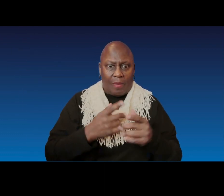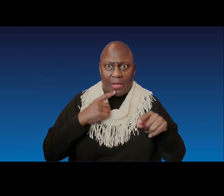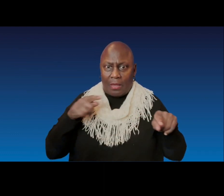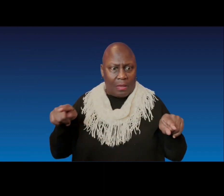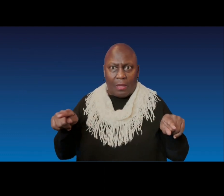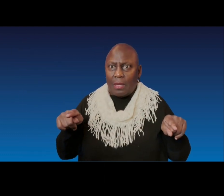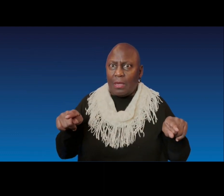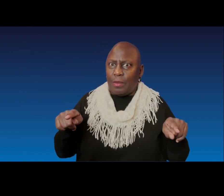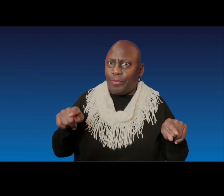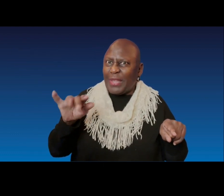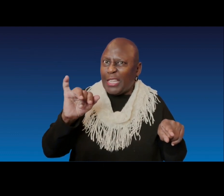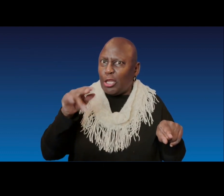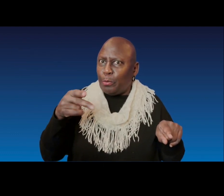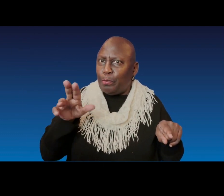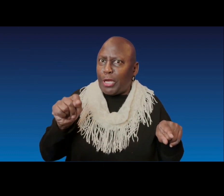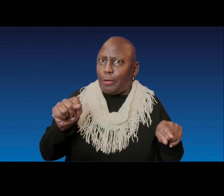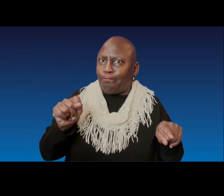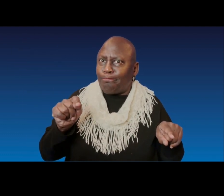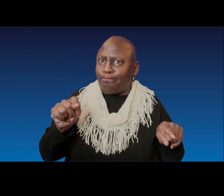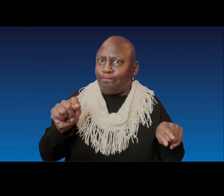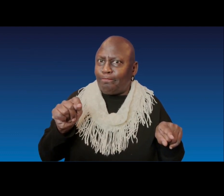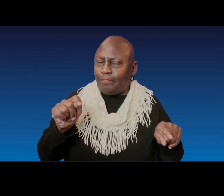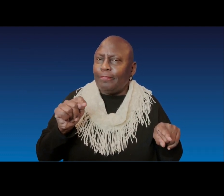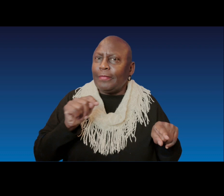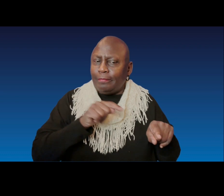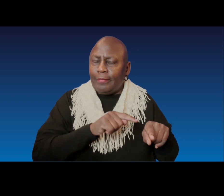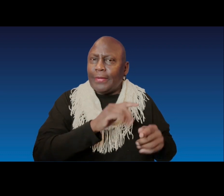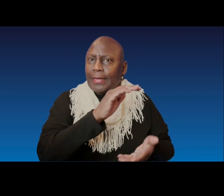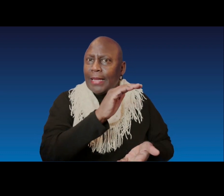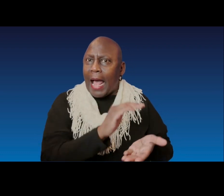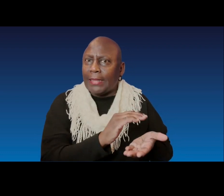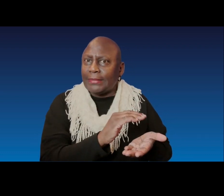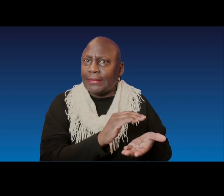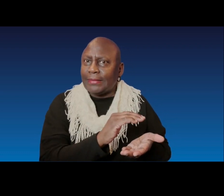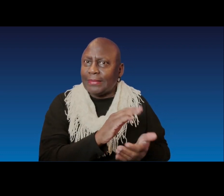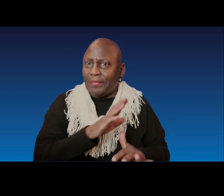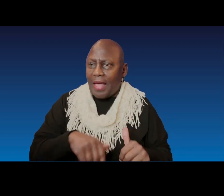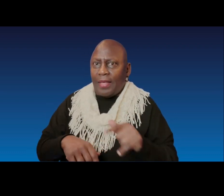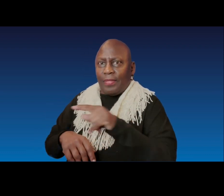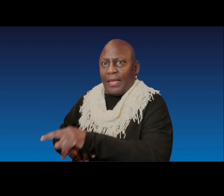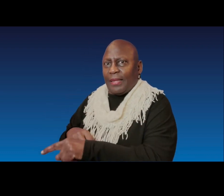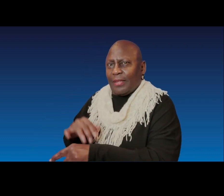That's it. Out of the entire day. And then he'd be back on the same bus ride home.